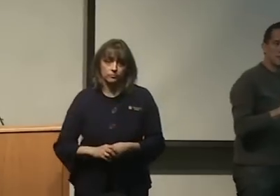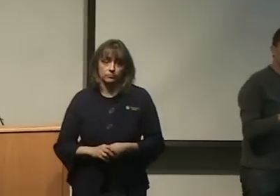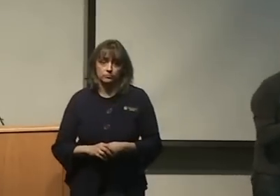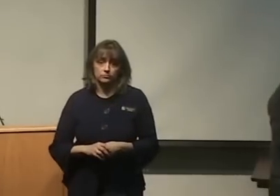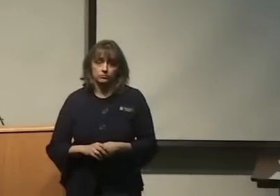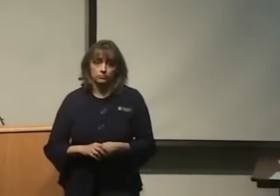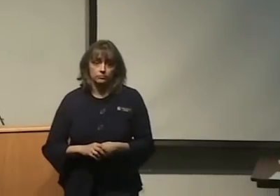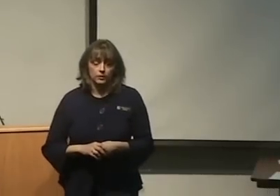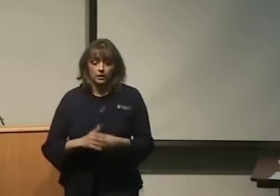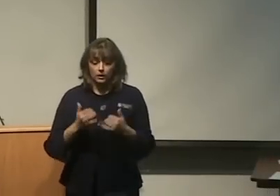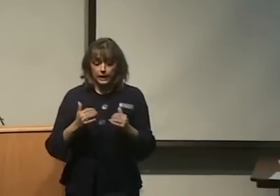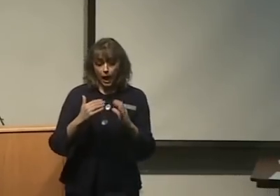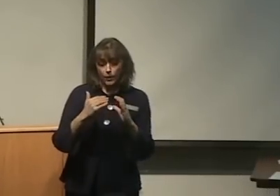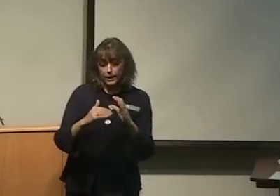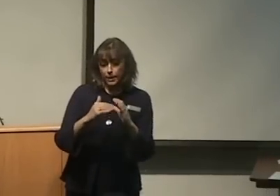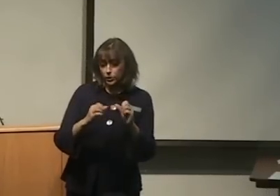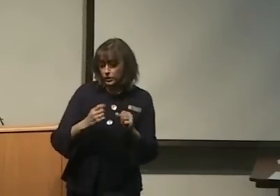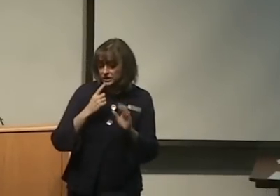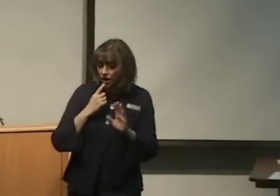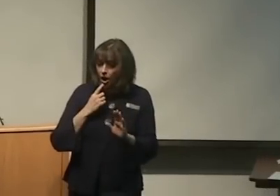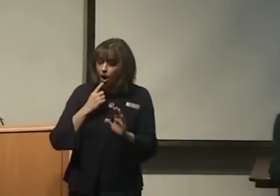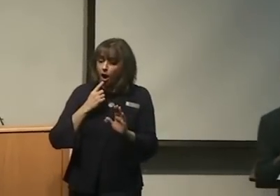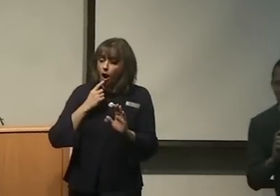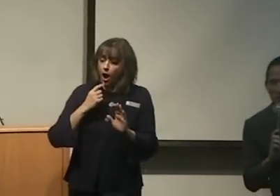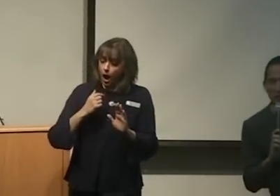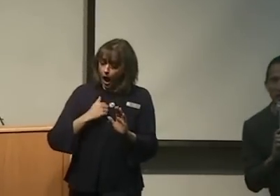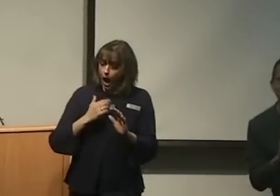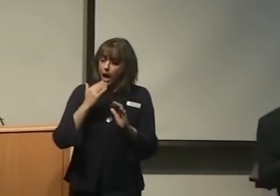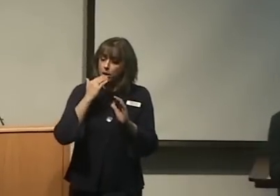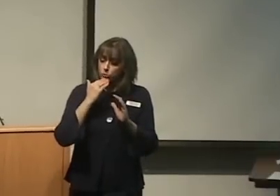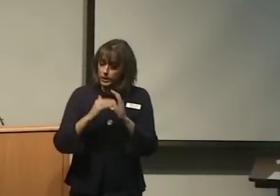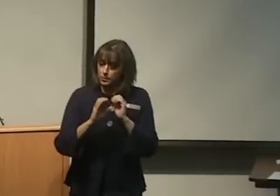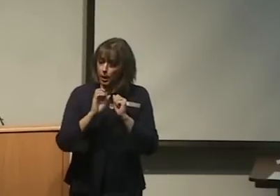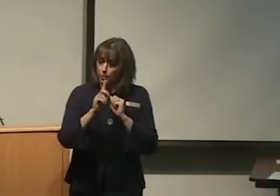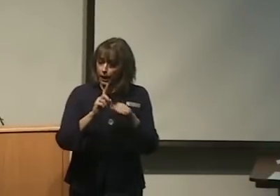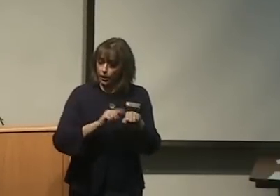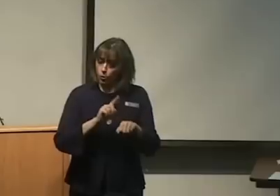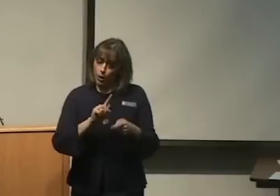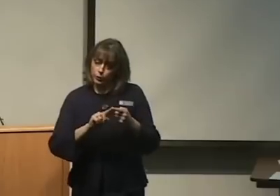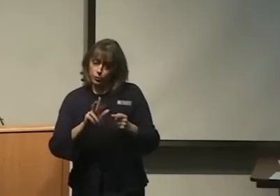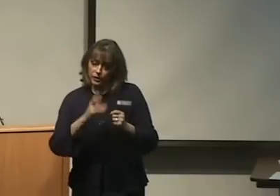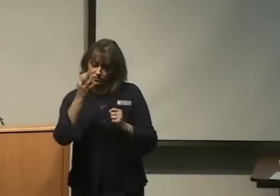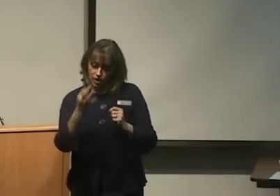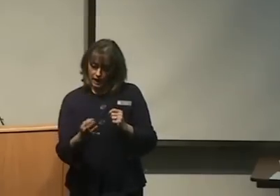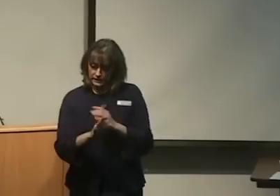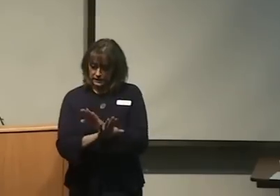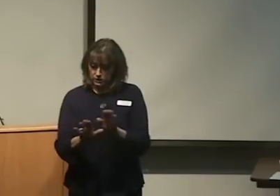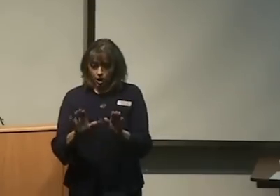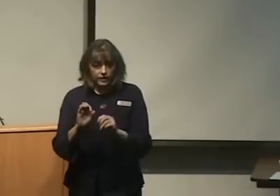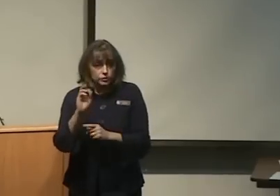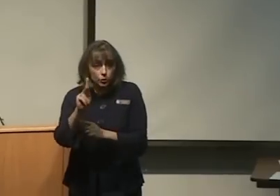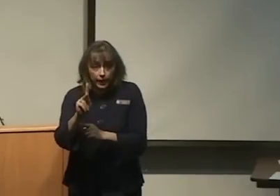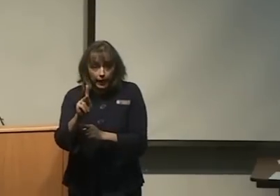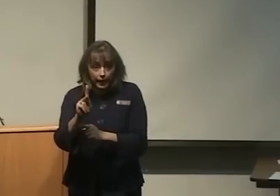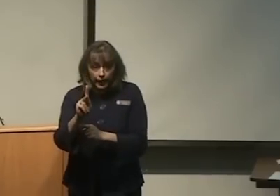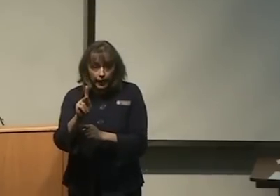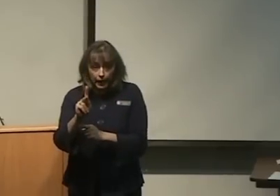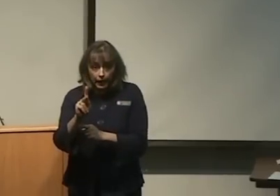to 3 Monday through Friday. That's okay. You don't have to respond to email on the weekends. You don't have to make more work for yourself.